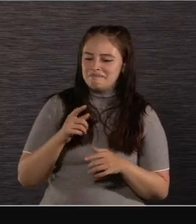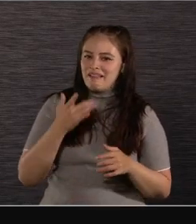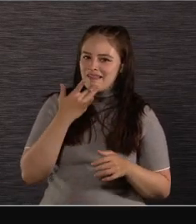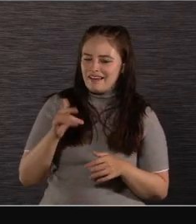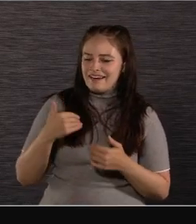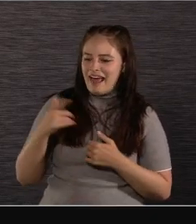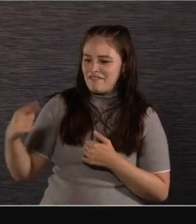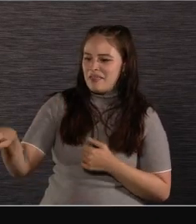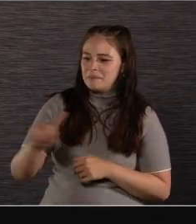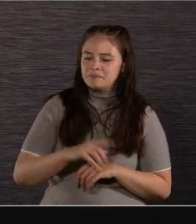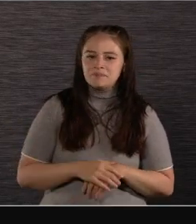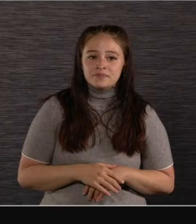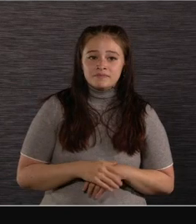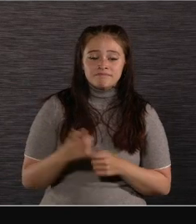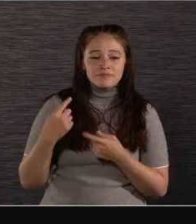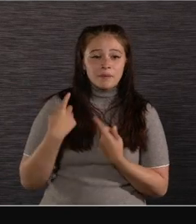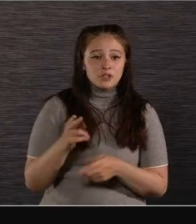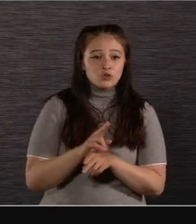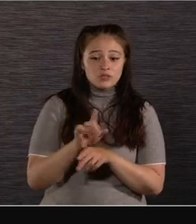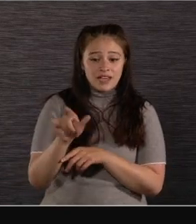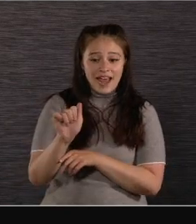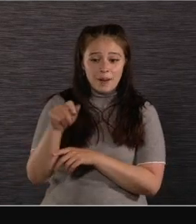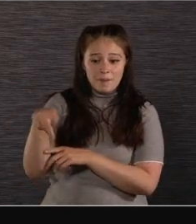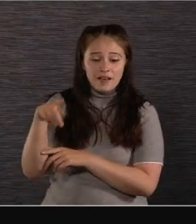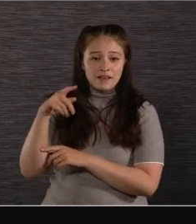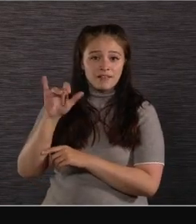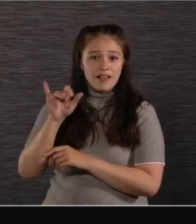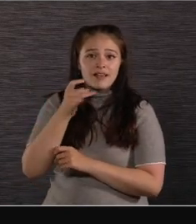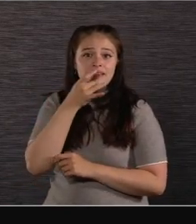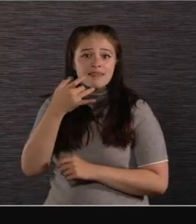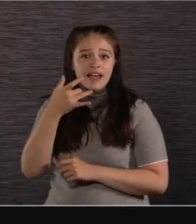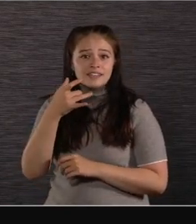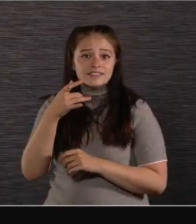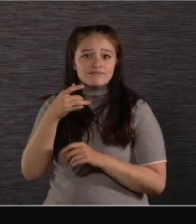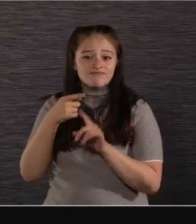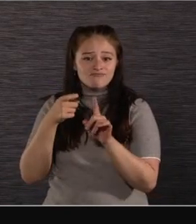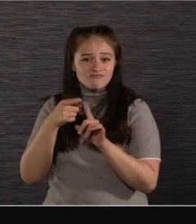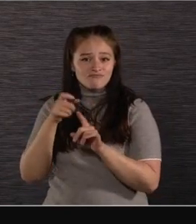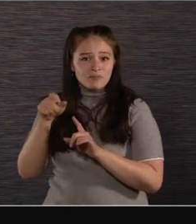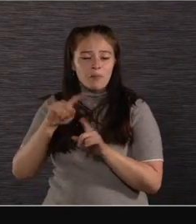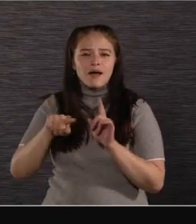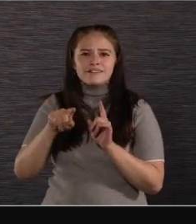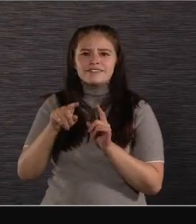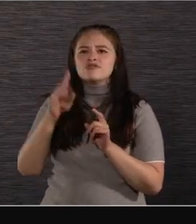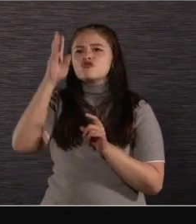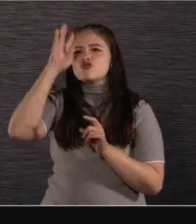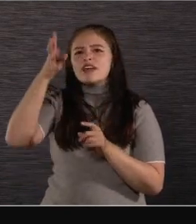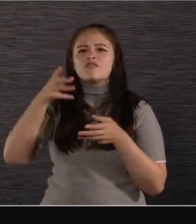I've used Airpeak as a light source in a creative way, but my objective is to inspire